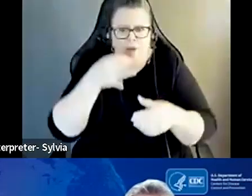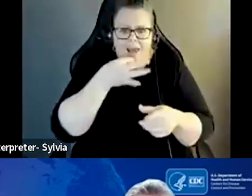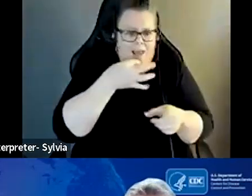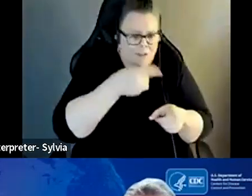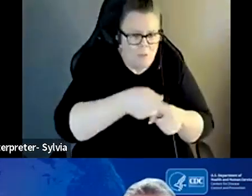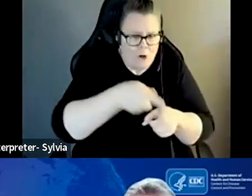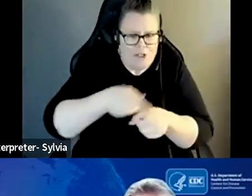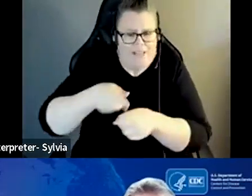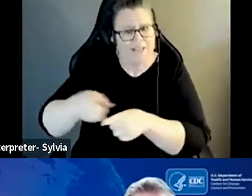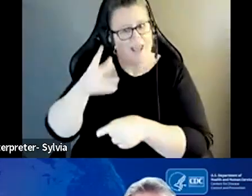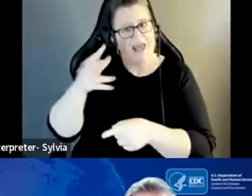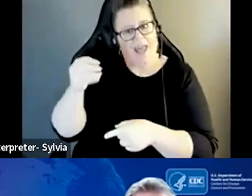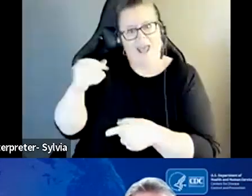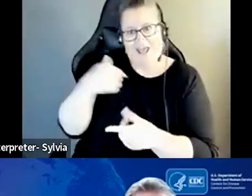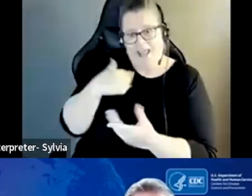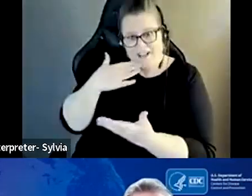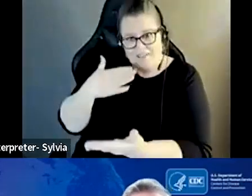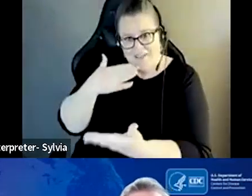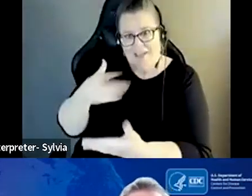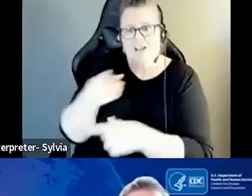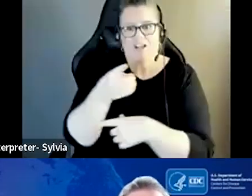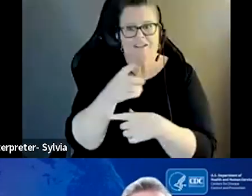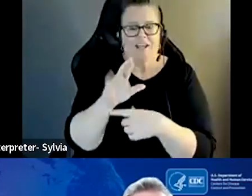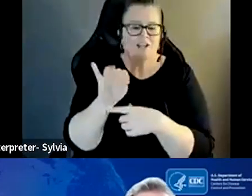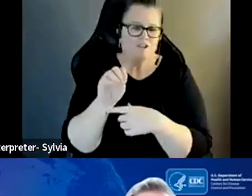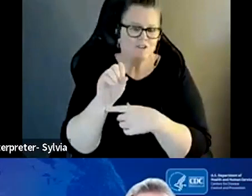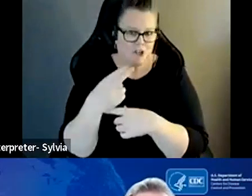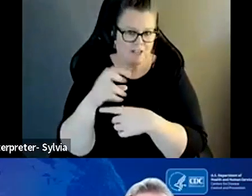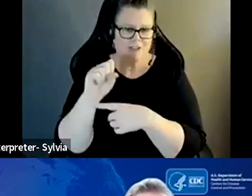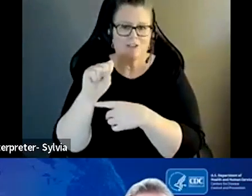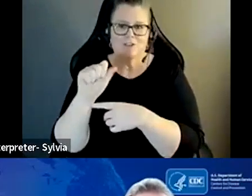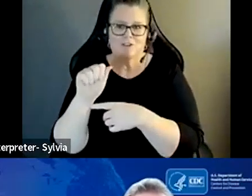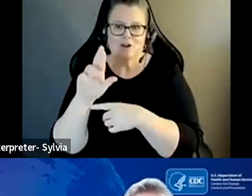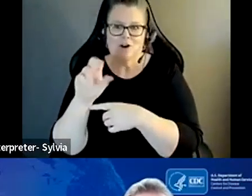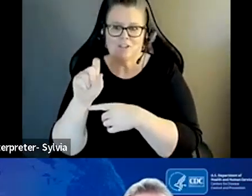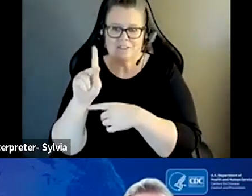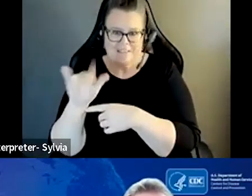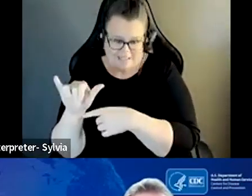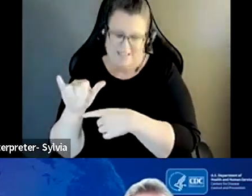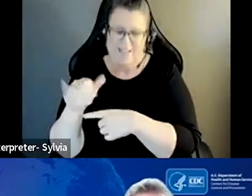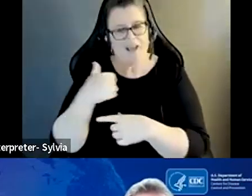to our newest advisory committee member, Dr. Josh Sharfstein. I'm really delighted to have Josh joining this important